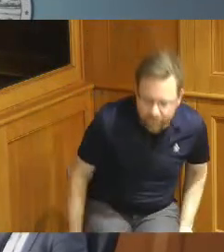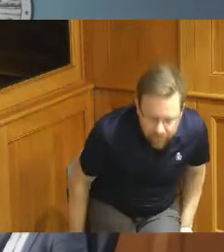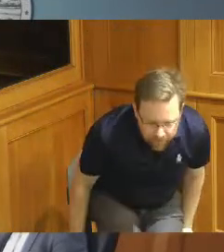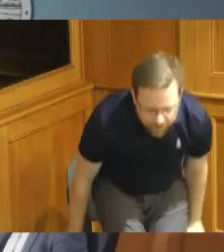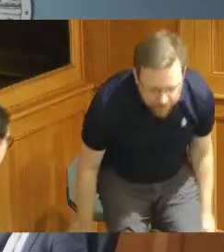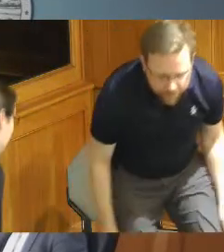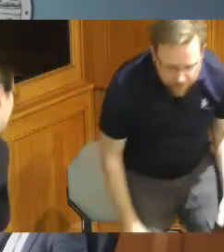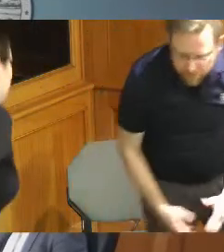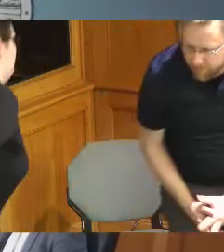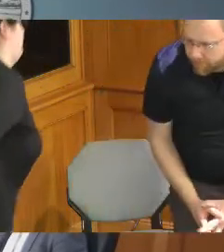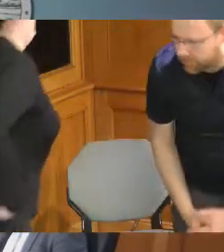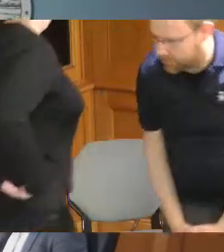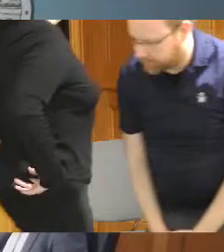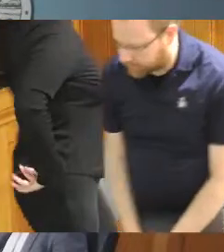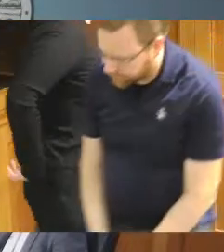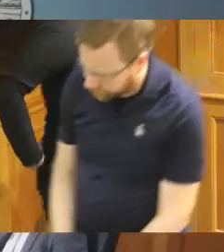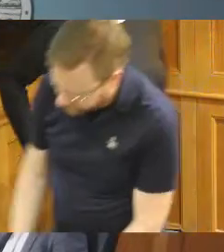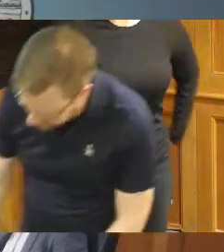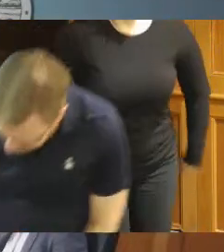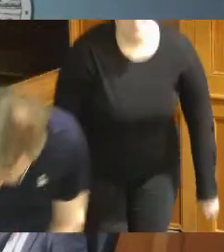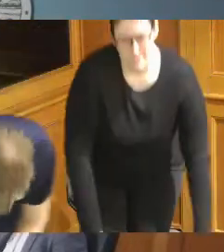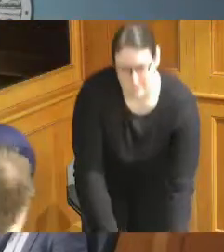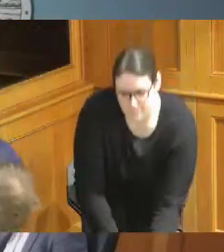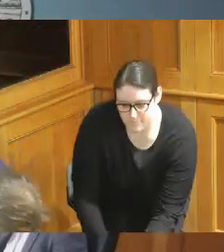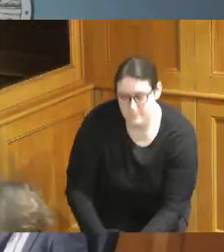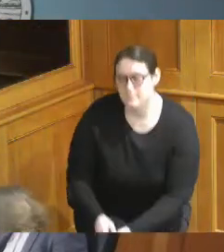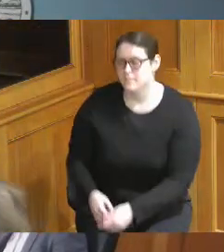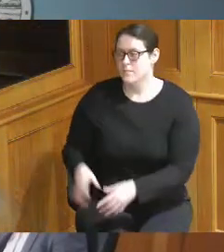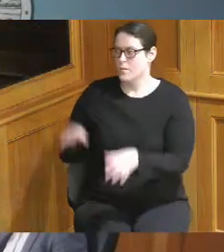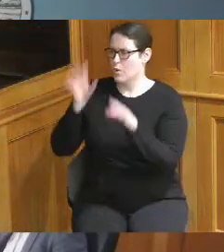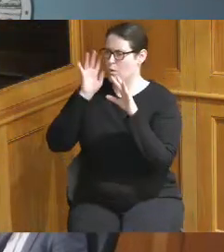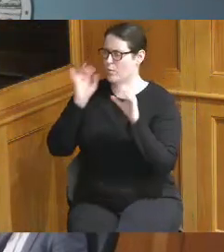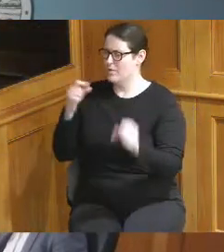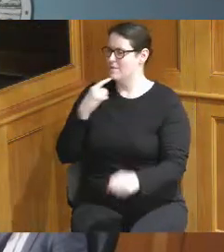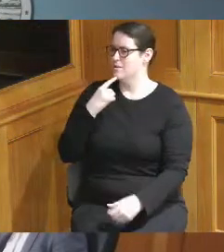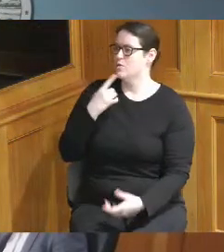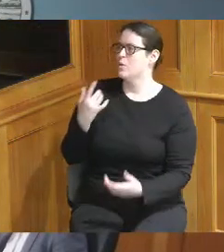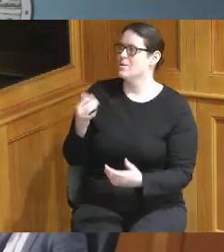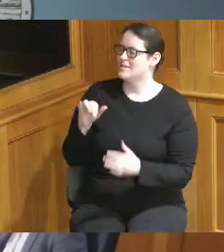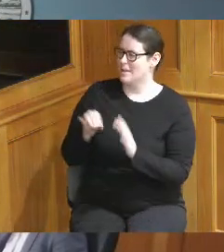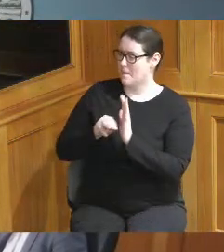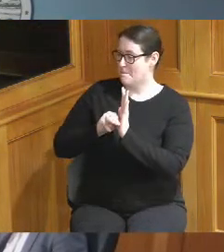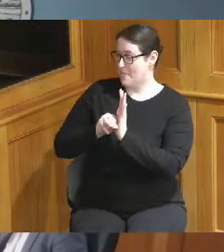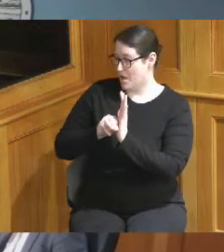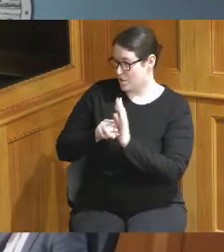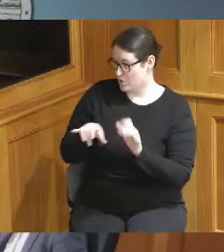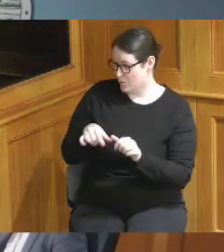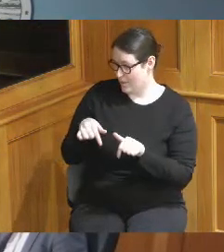PayCor Stadium then we have several JFS items item number 21 is a contract for group home